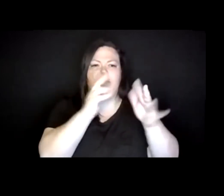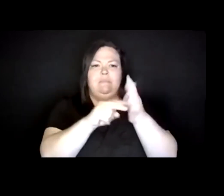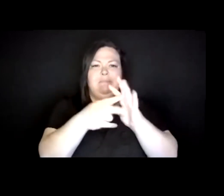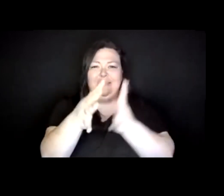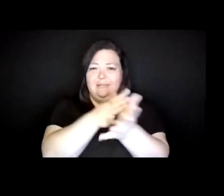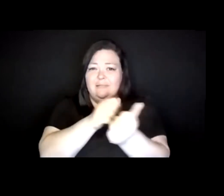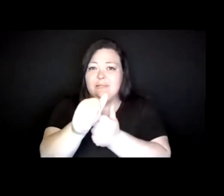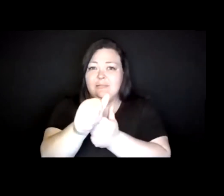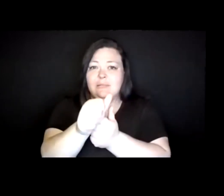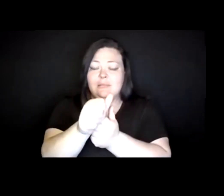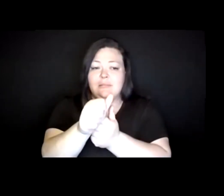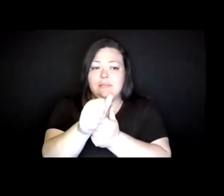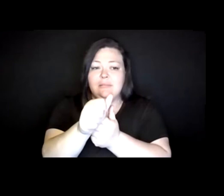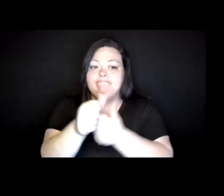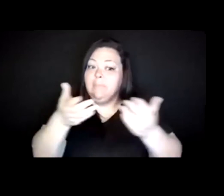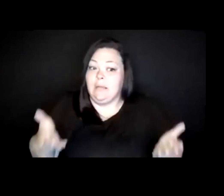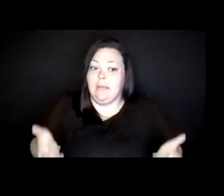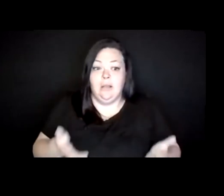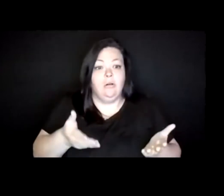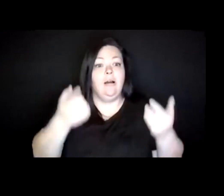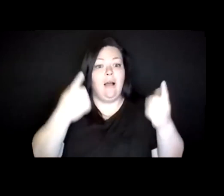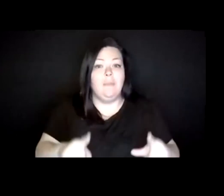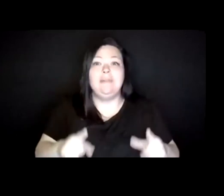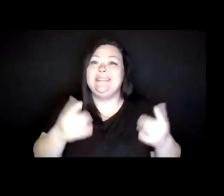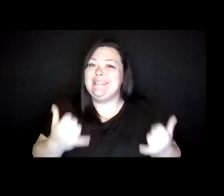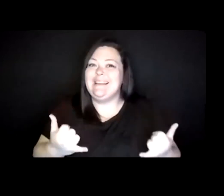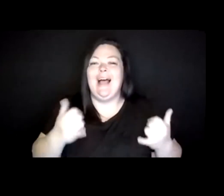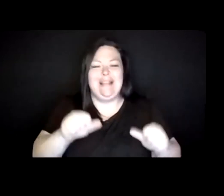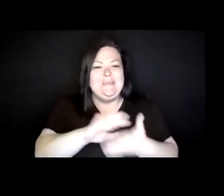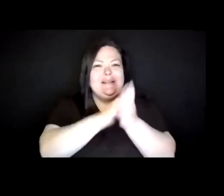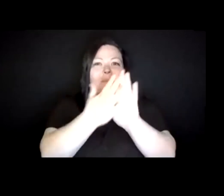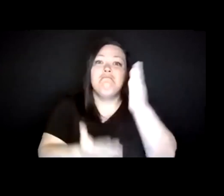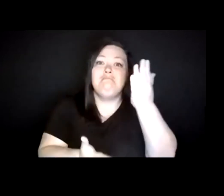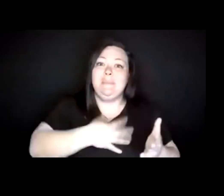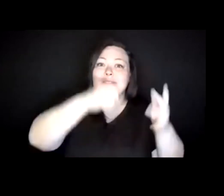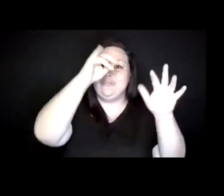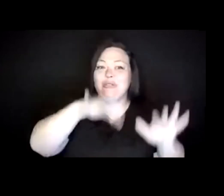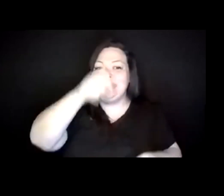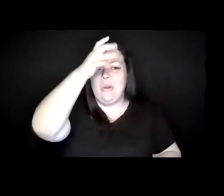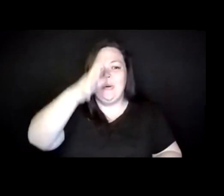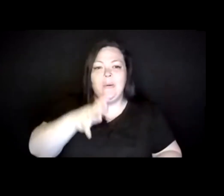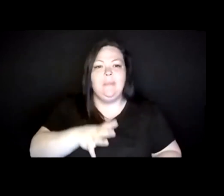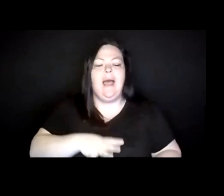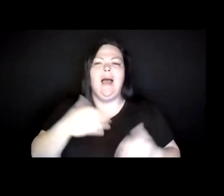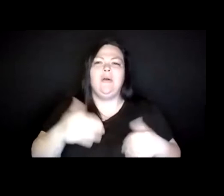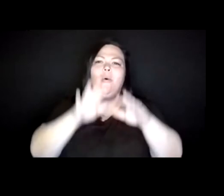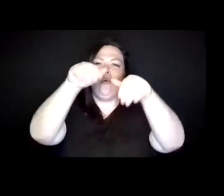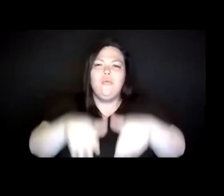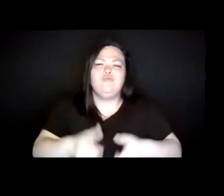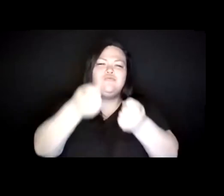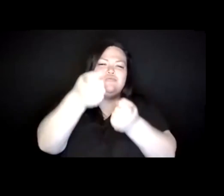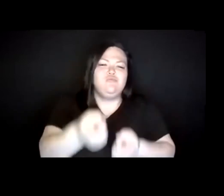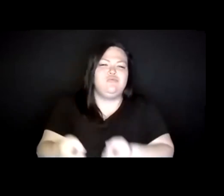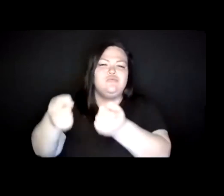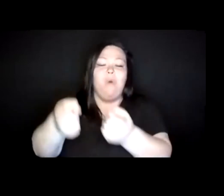Here they have a chance of becoming a snowman, a great sledding hill, snow ice-cream./